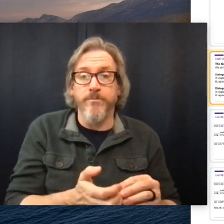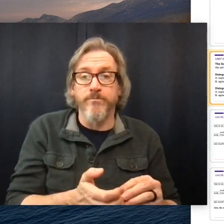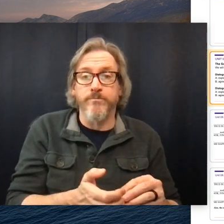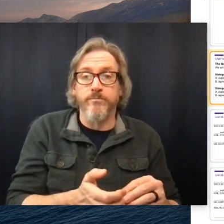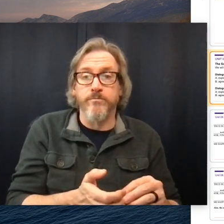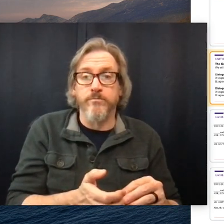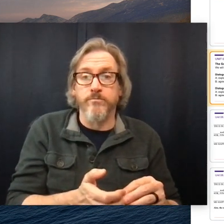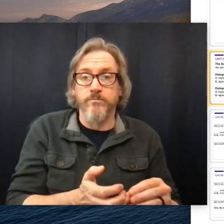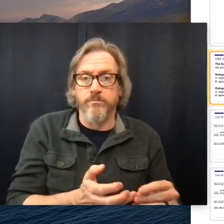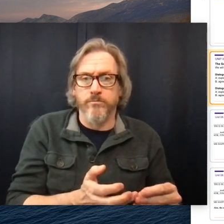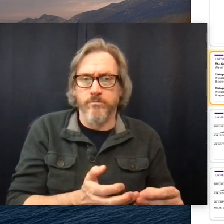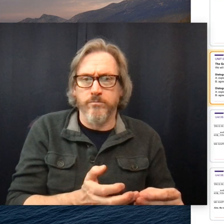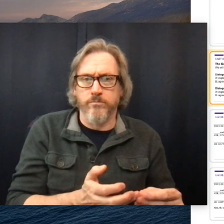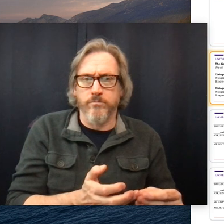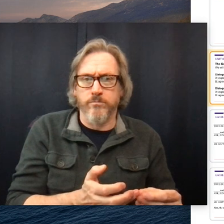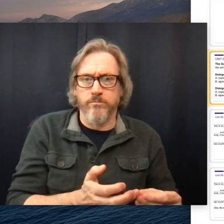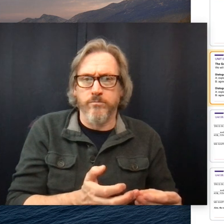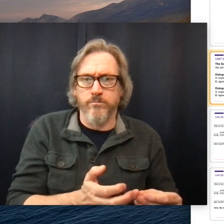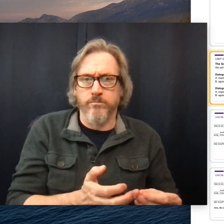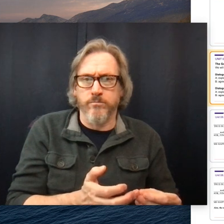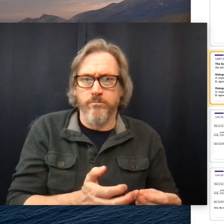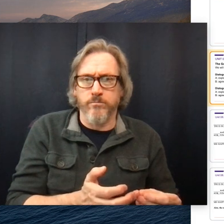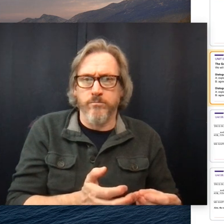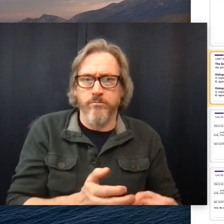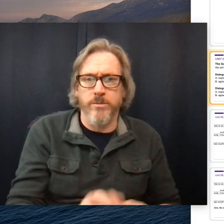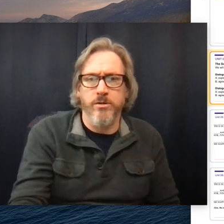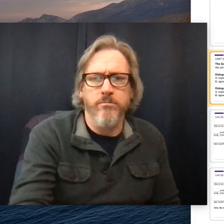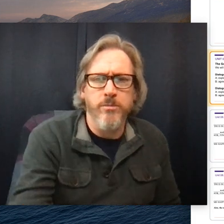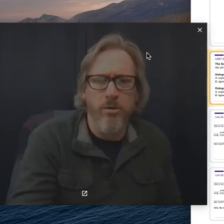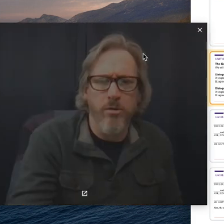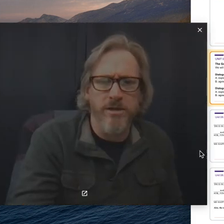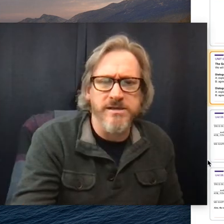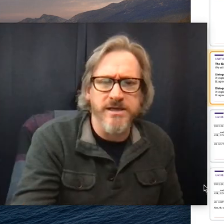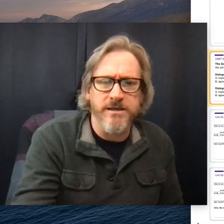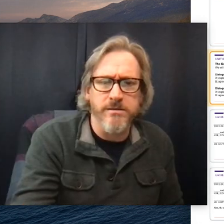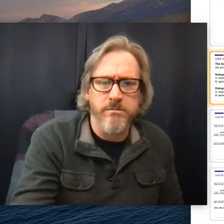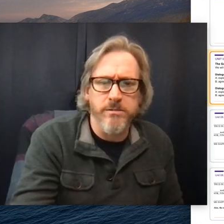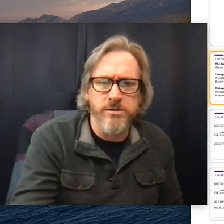um hold on a second there's a